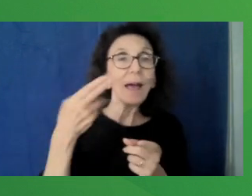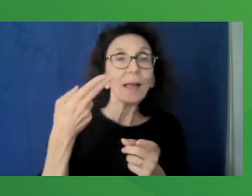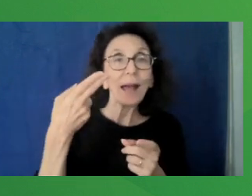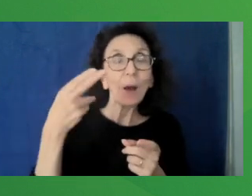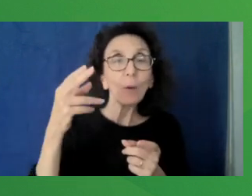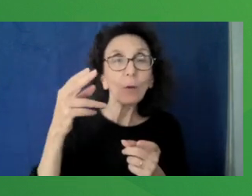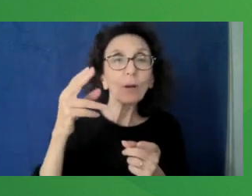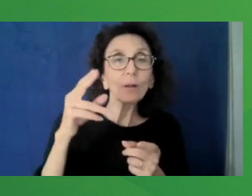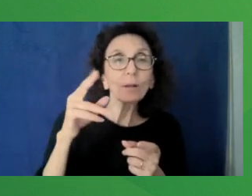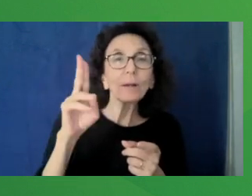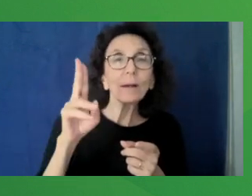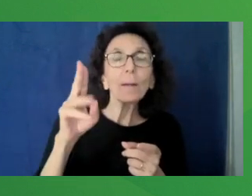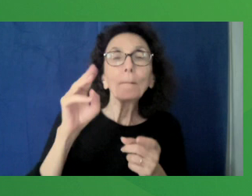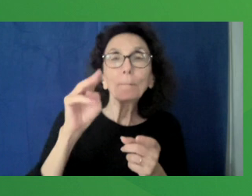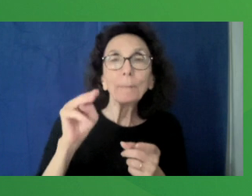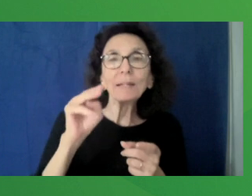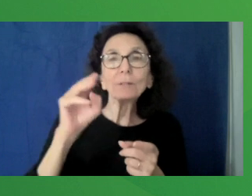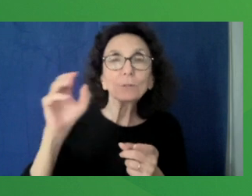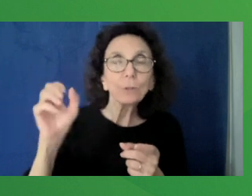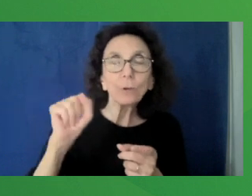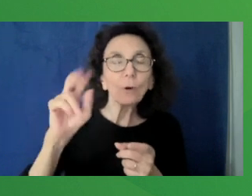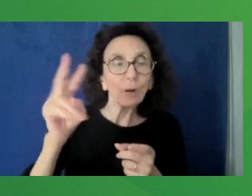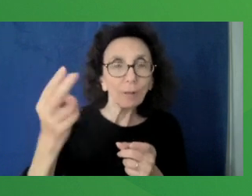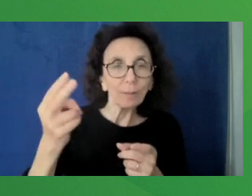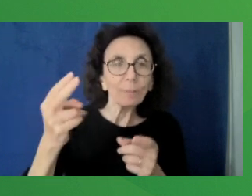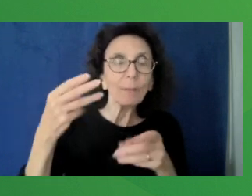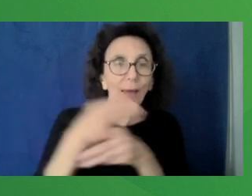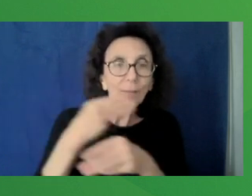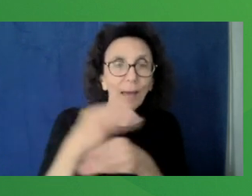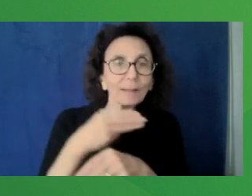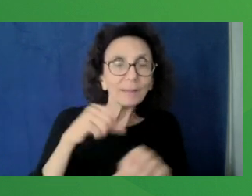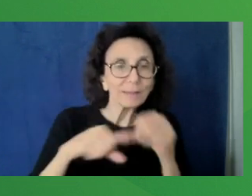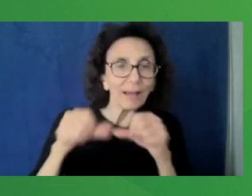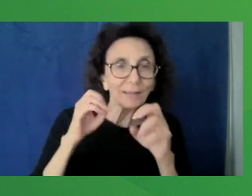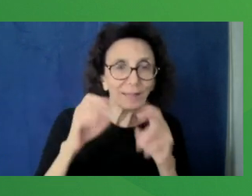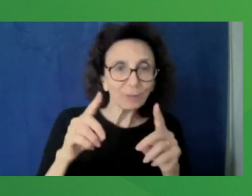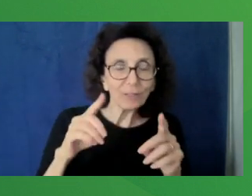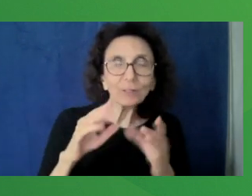and the Smithsonian Science Education Center. We had two classrooms that we worked with,